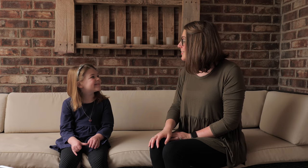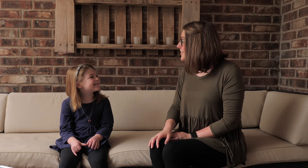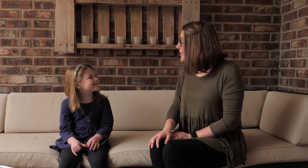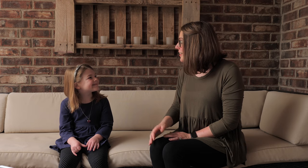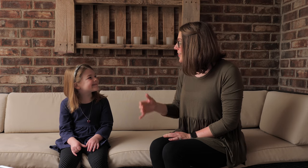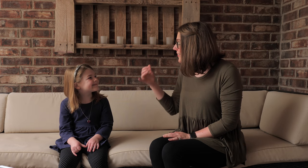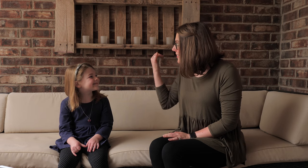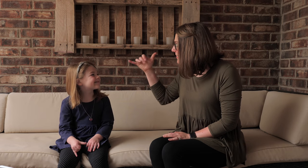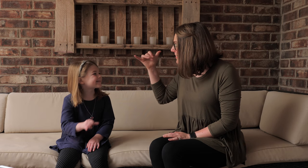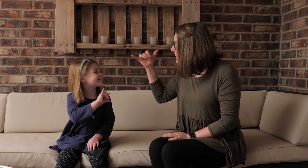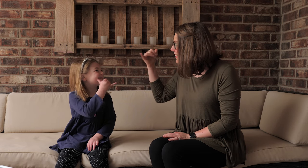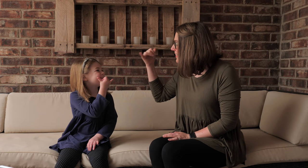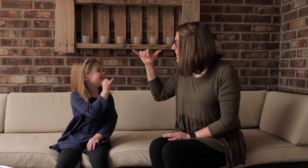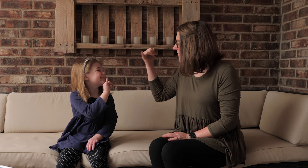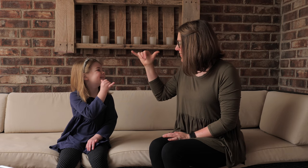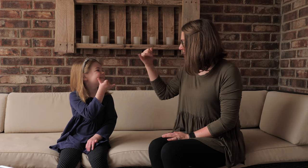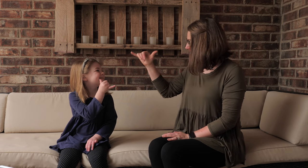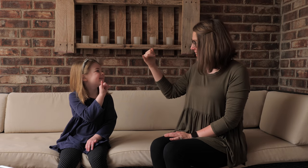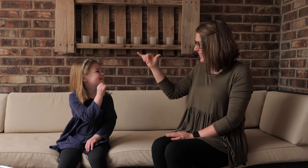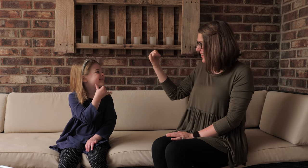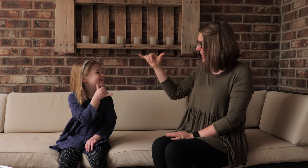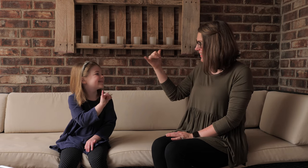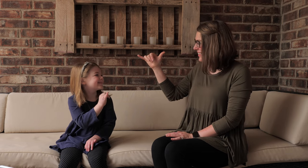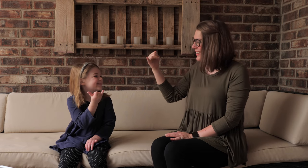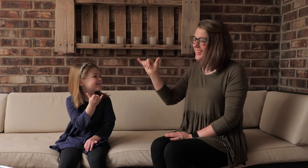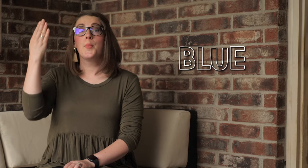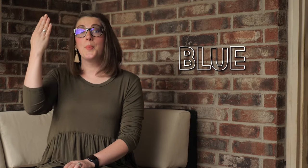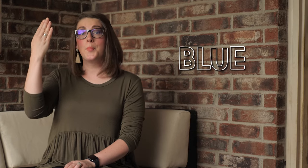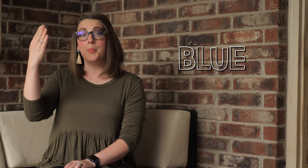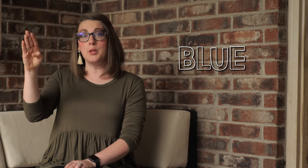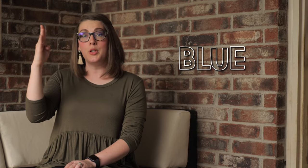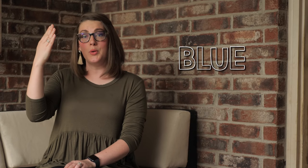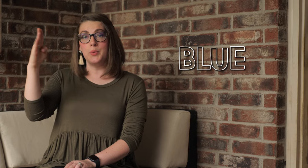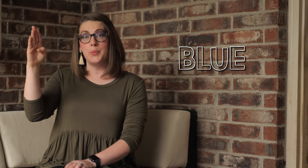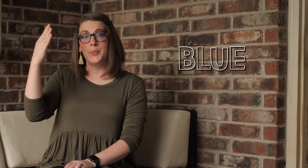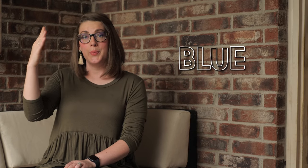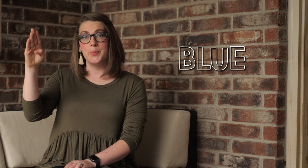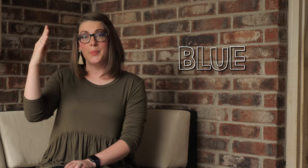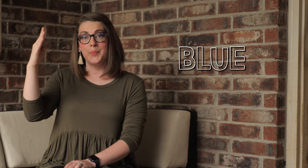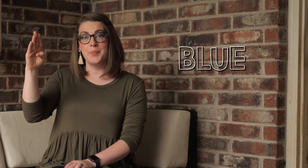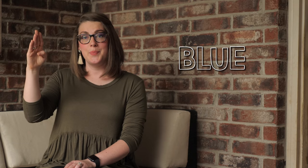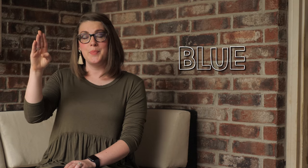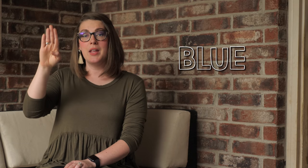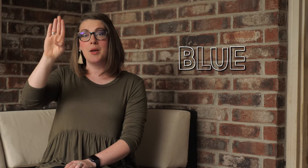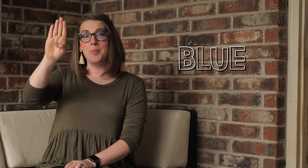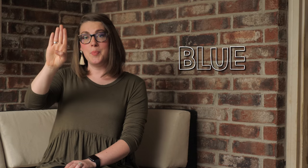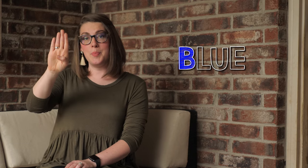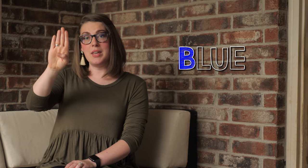Yellow Can you do yellow? Very good. Blue